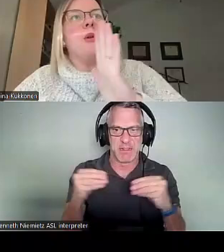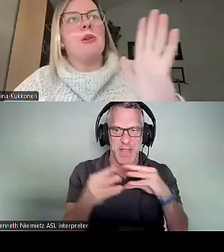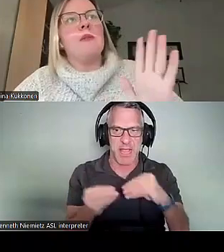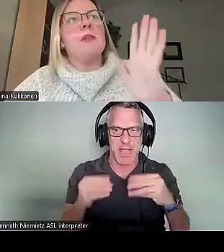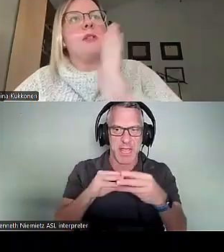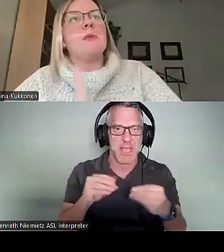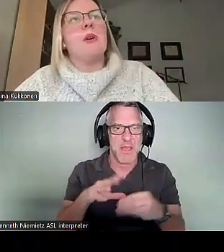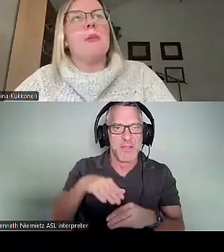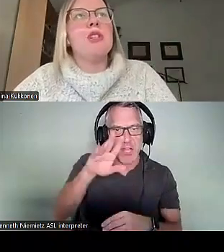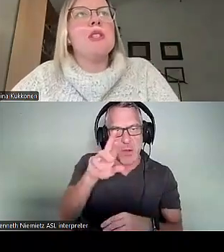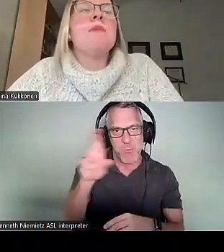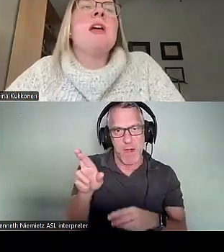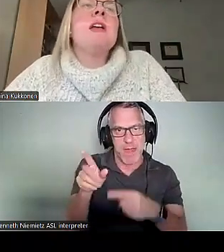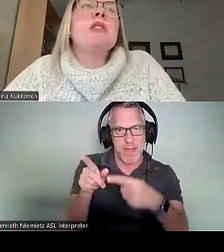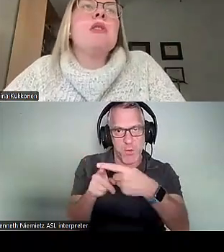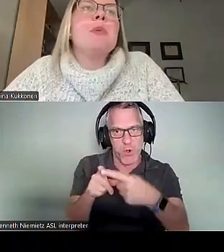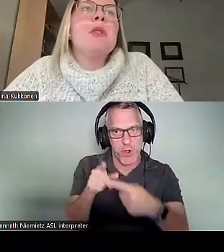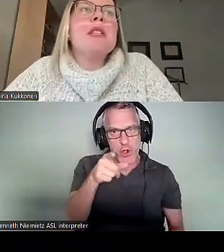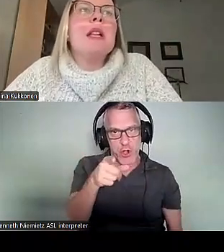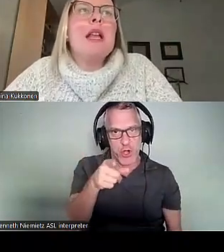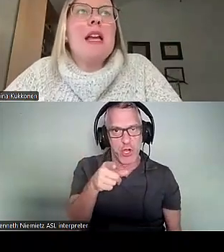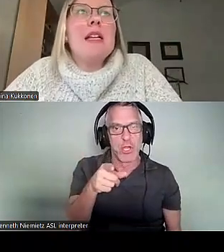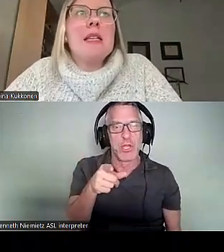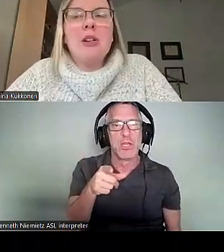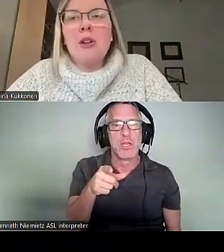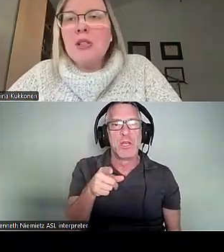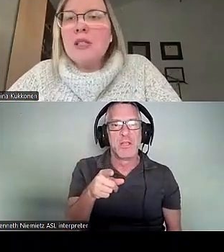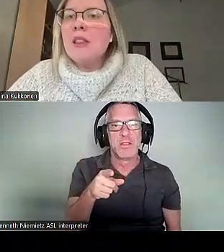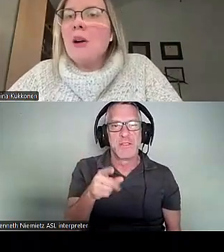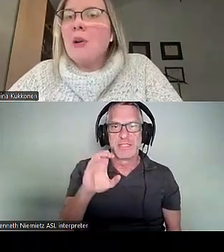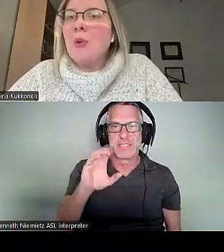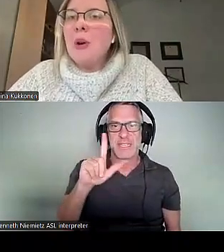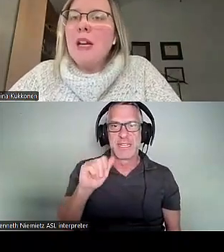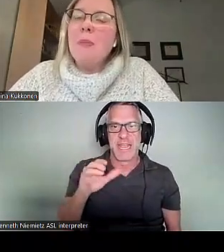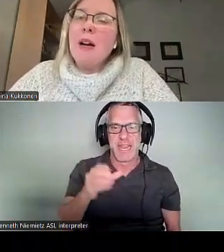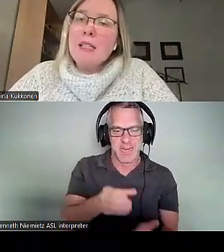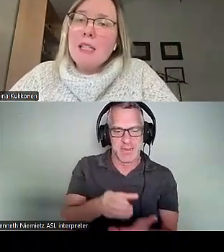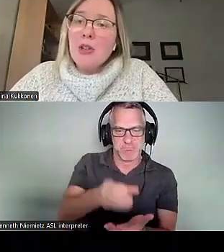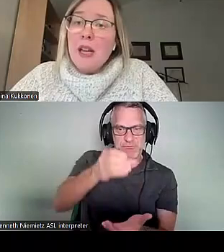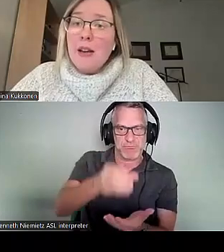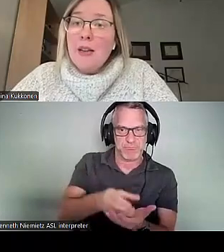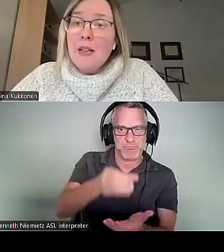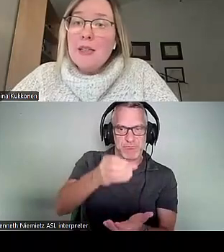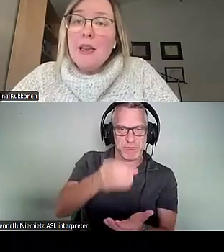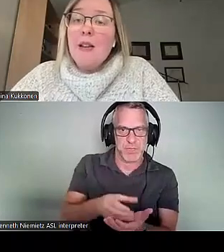corner of these four images. These were these clay cylinders that were created by teacher candidates